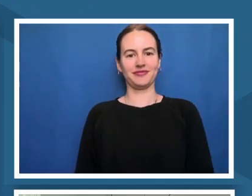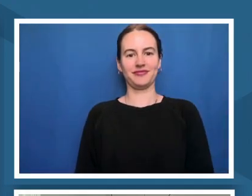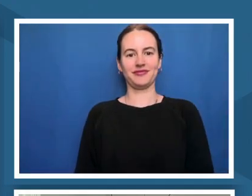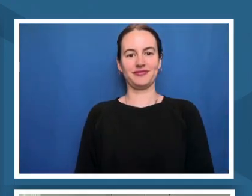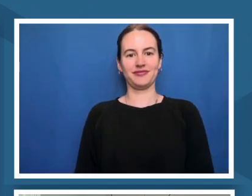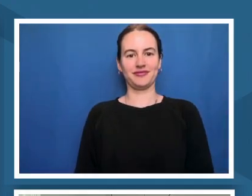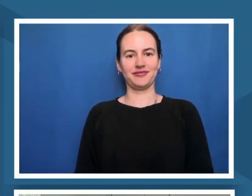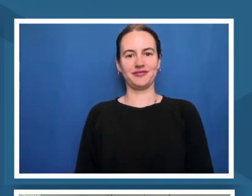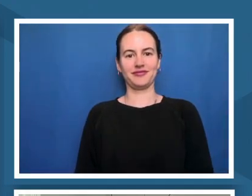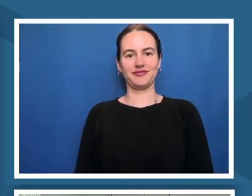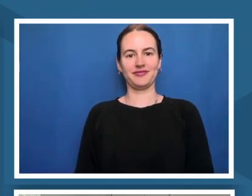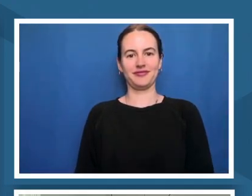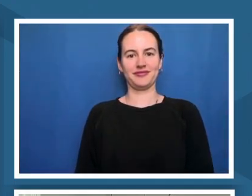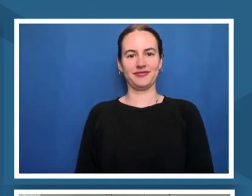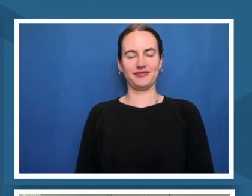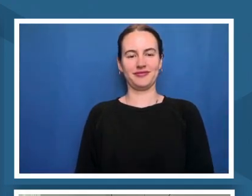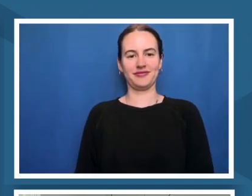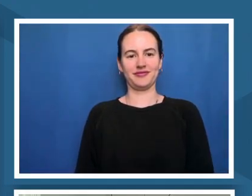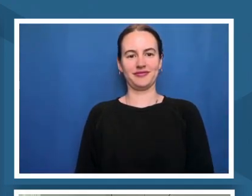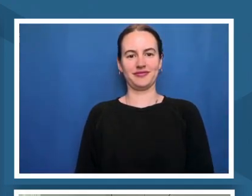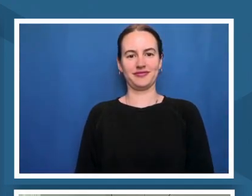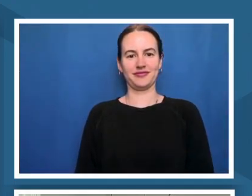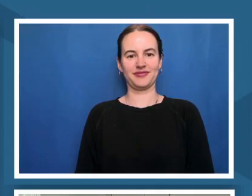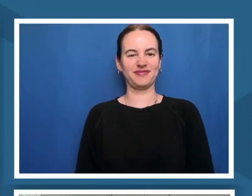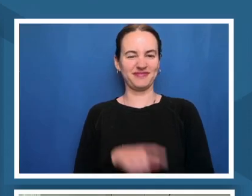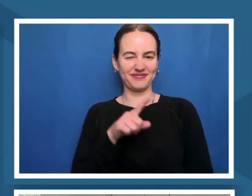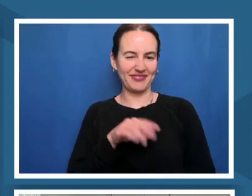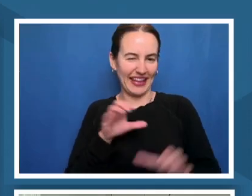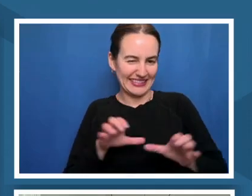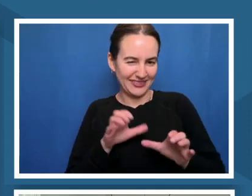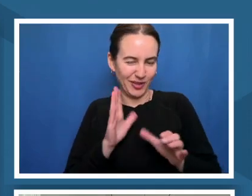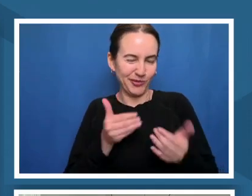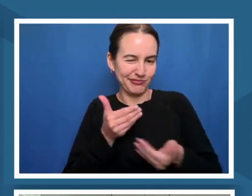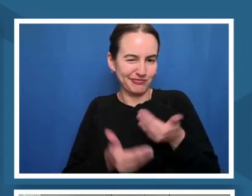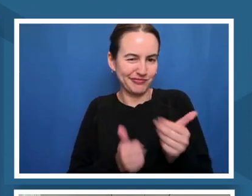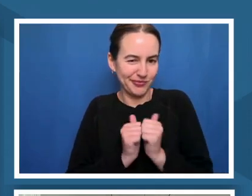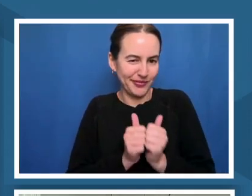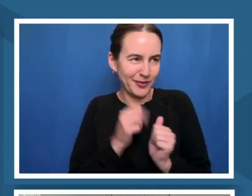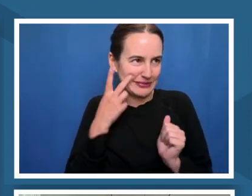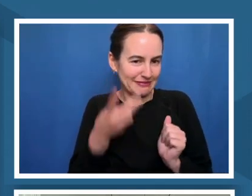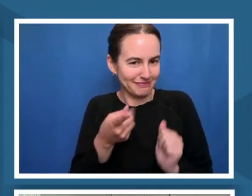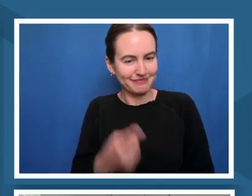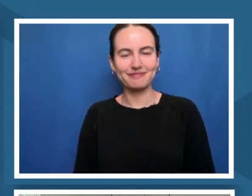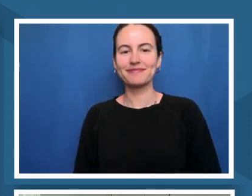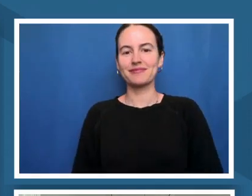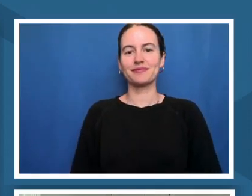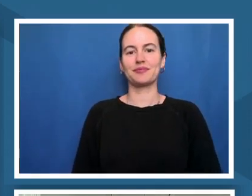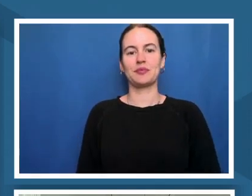these are the steps of the activity that we're going to work through together